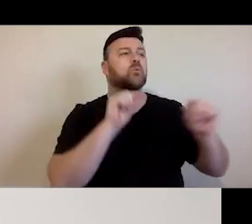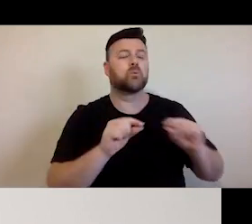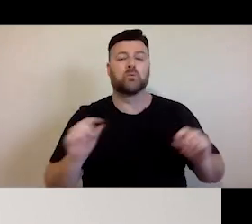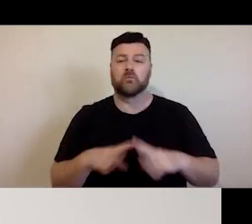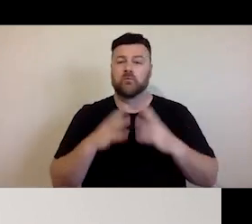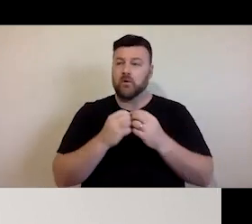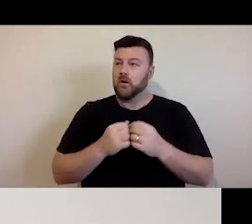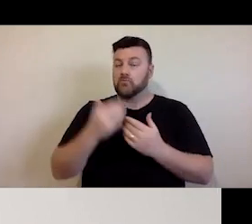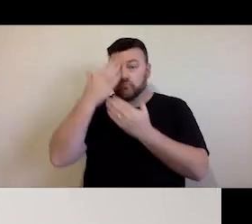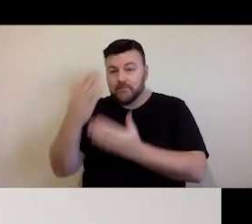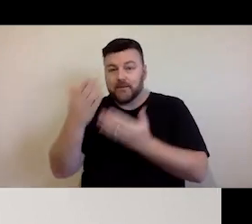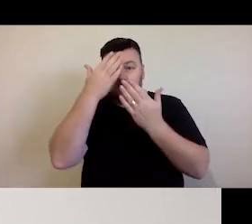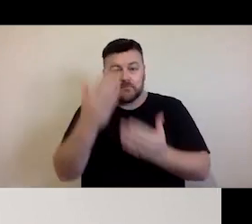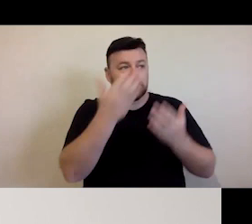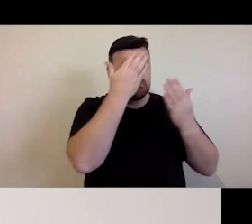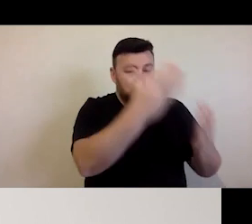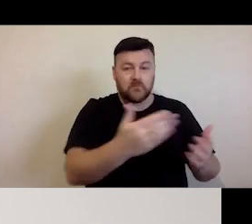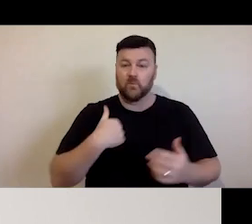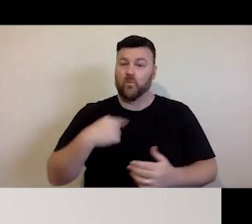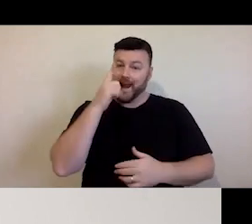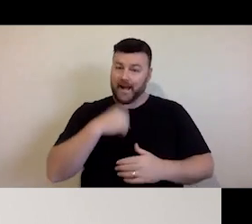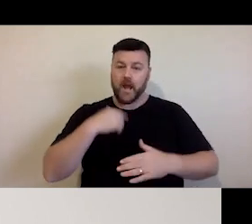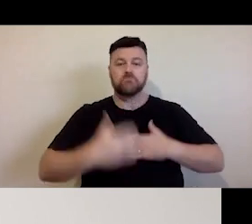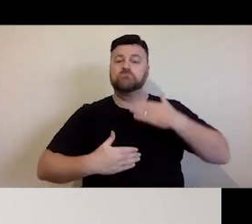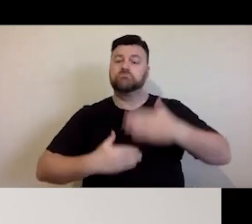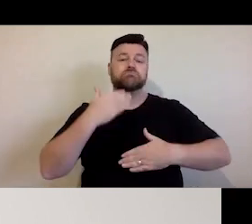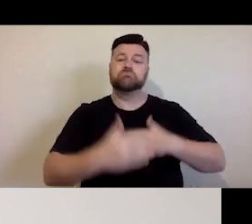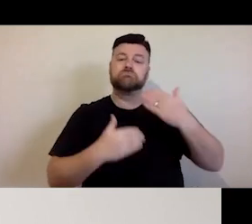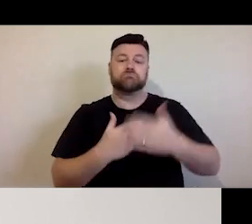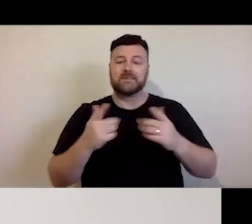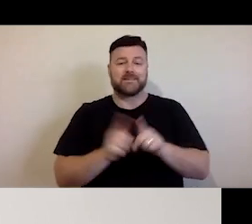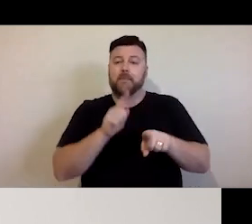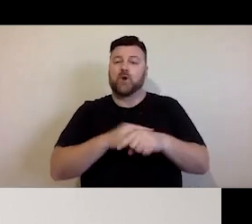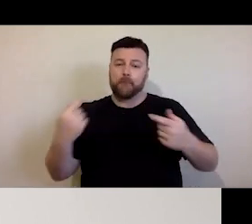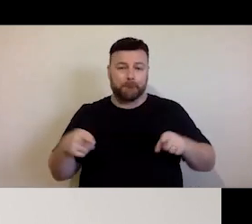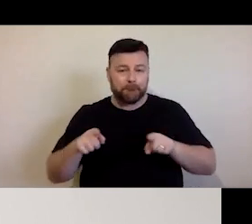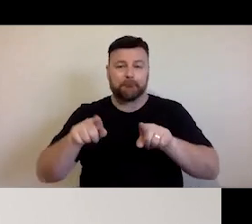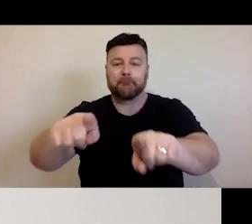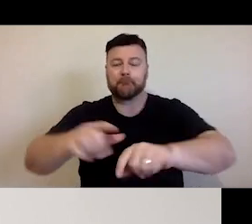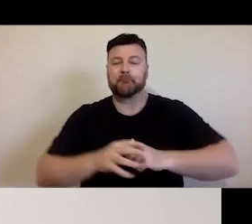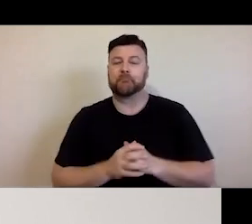other so that we can get the work done side by side and achieve together.